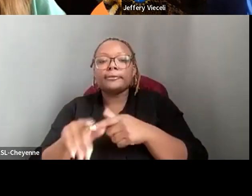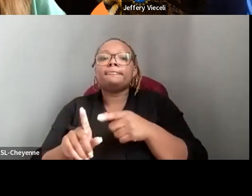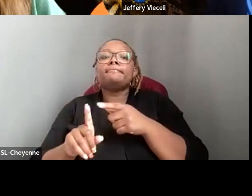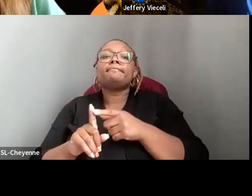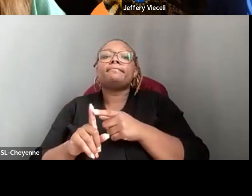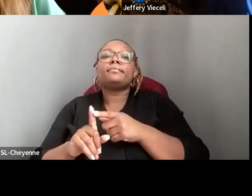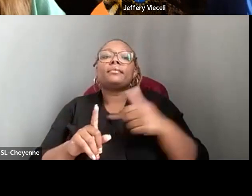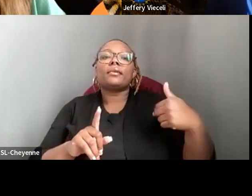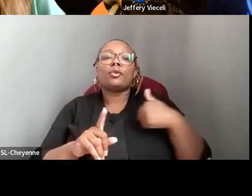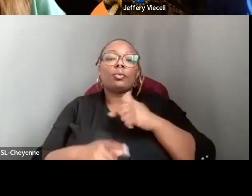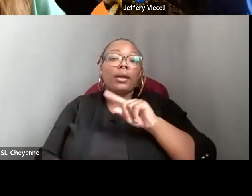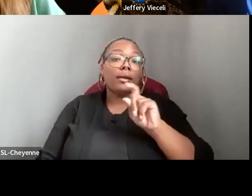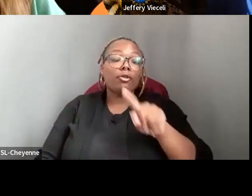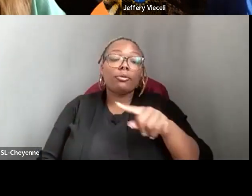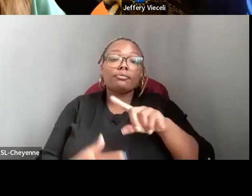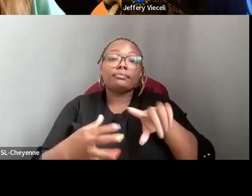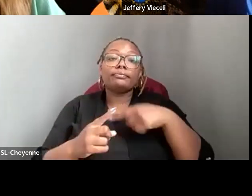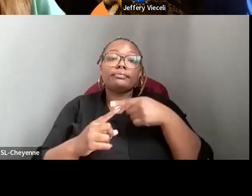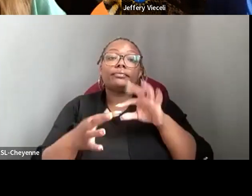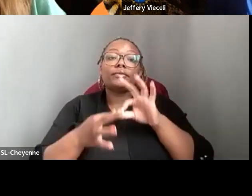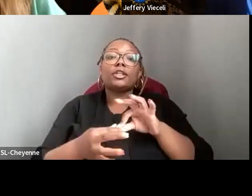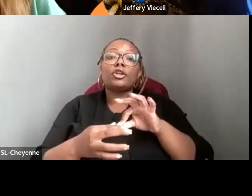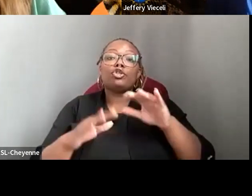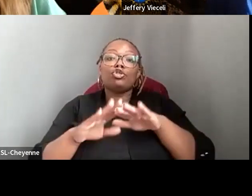We got a question about childcare expenses.